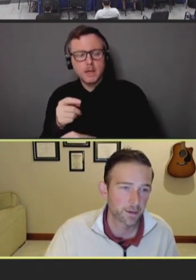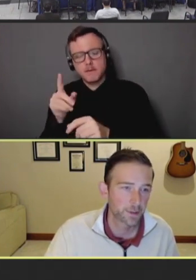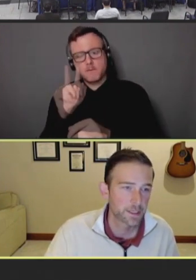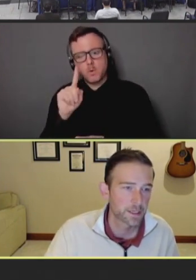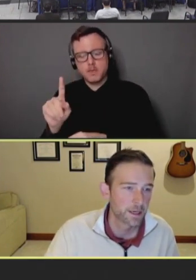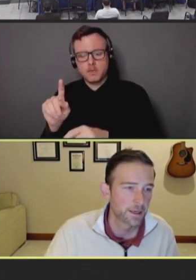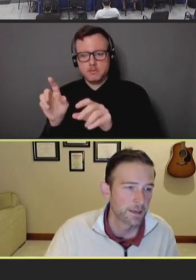Next slide, please.